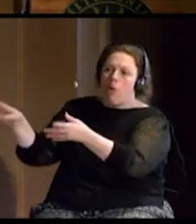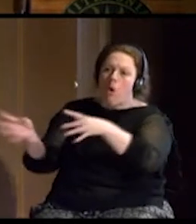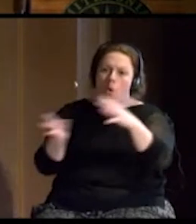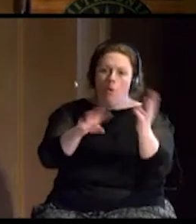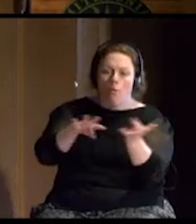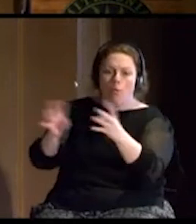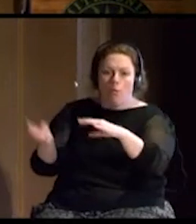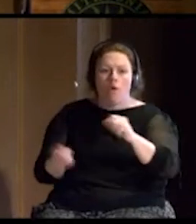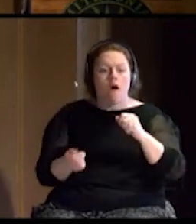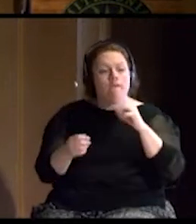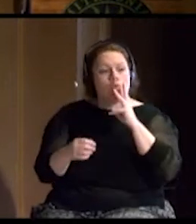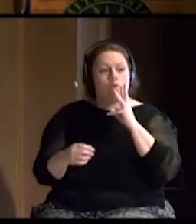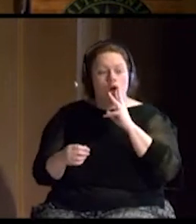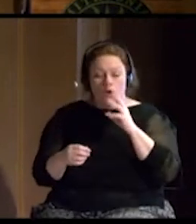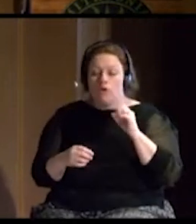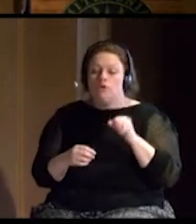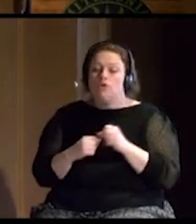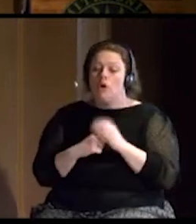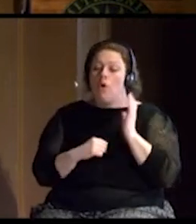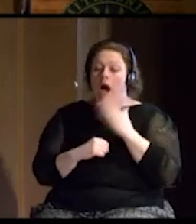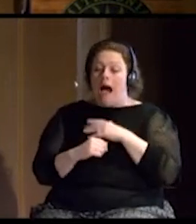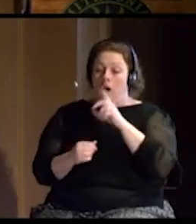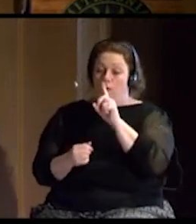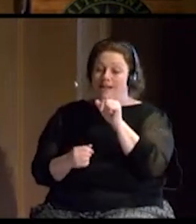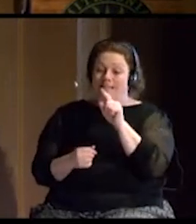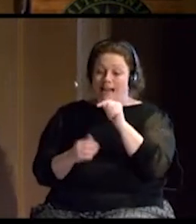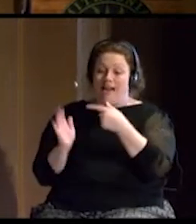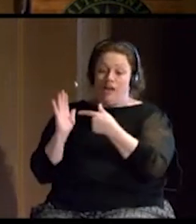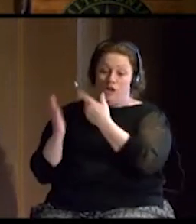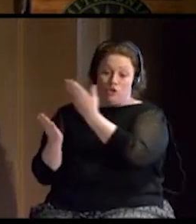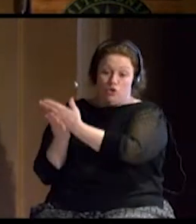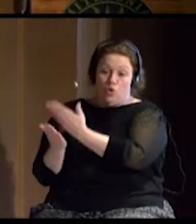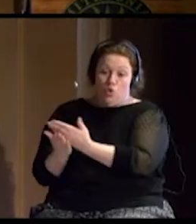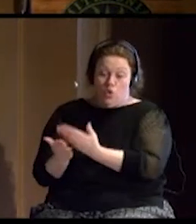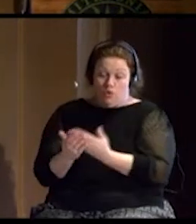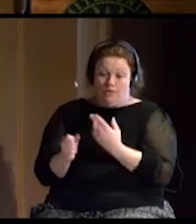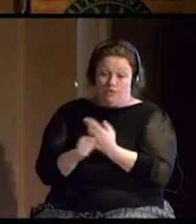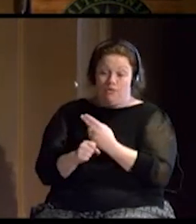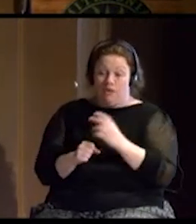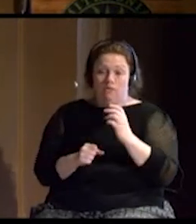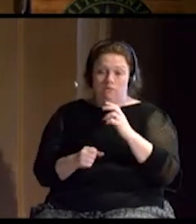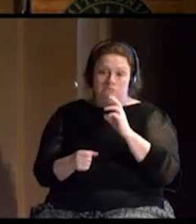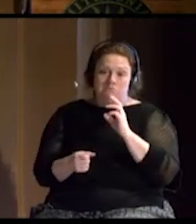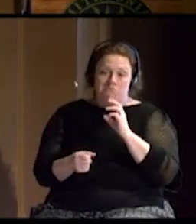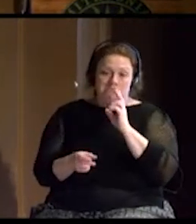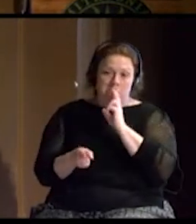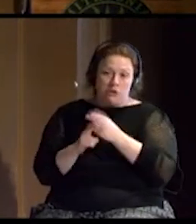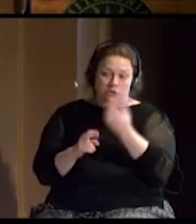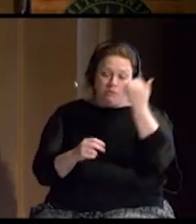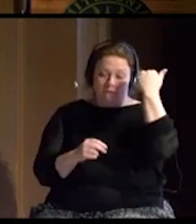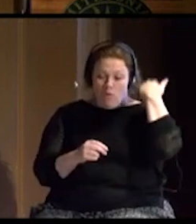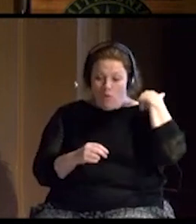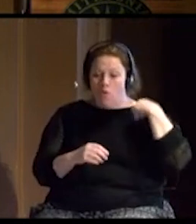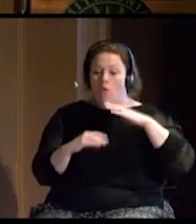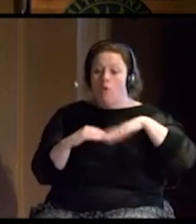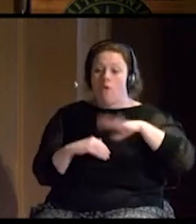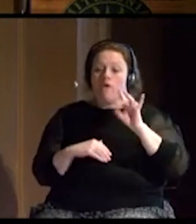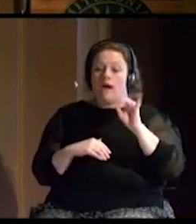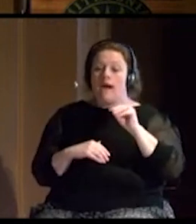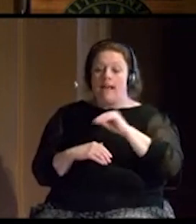So I assigned a grade for the genomic data, using the Fishline markers that I mentioned earlier, for over 80% of the species in the clade.